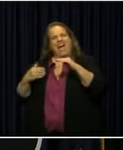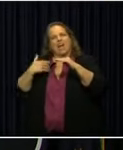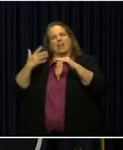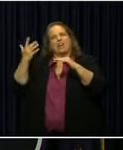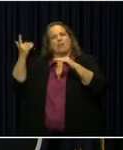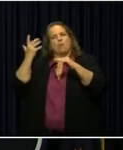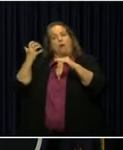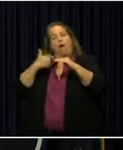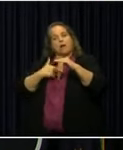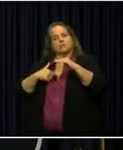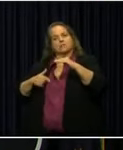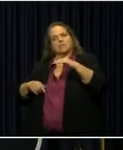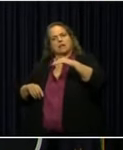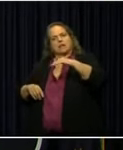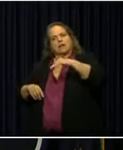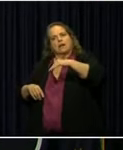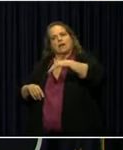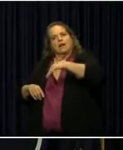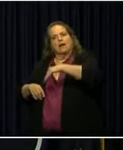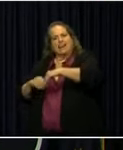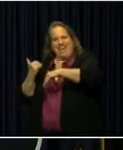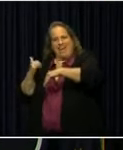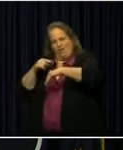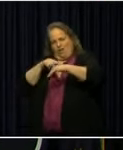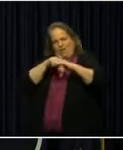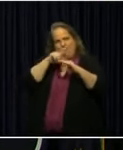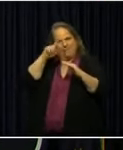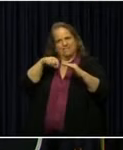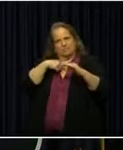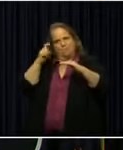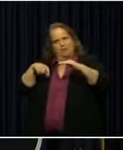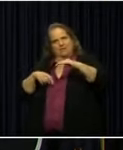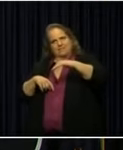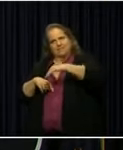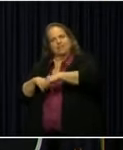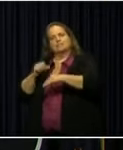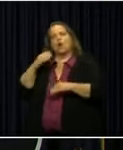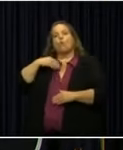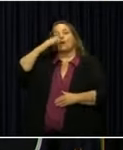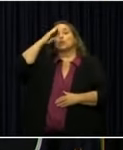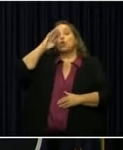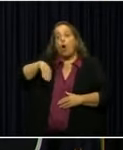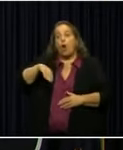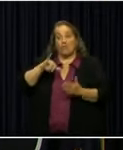DOWN. WE'VE GOT TO BE OVER HERE. WE'VE GOT TO BE ON THAT FAR RIGHT SIDE.